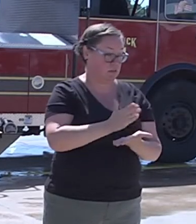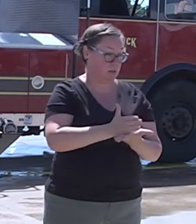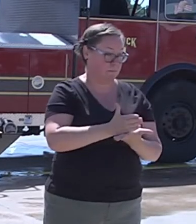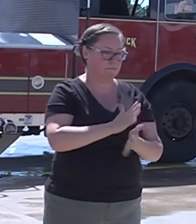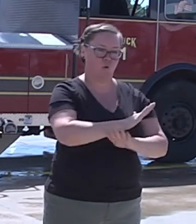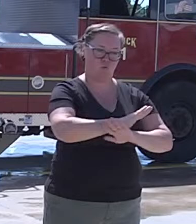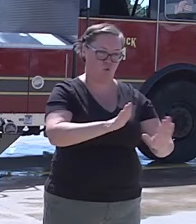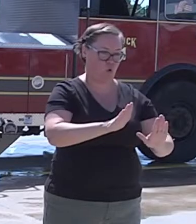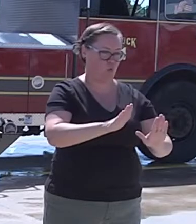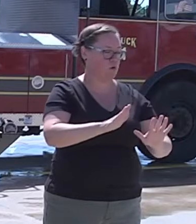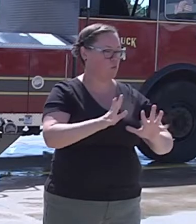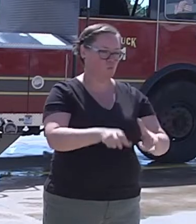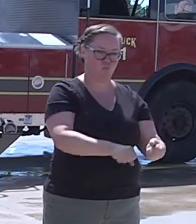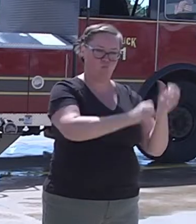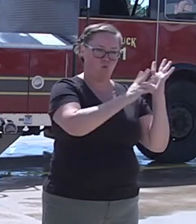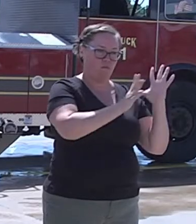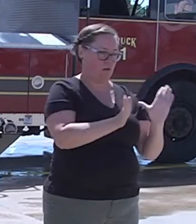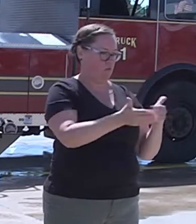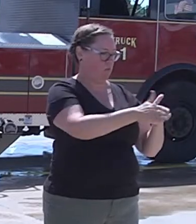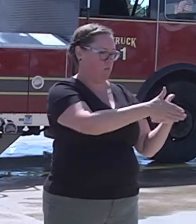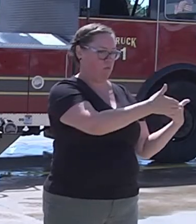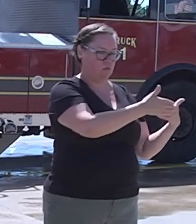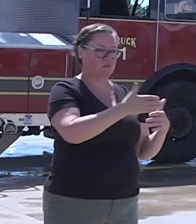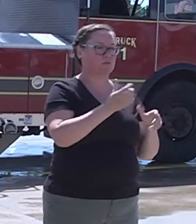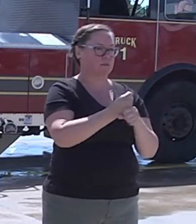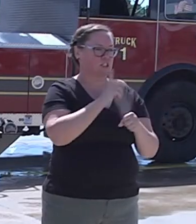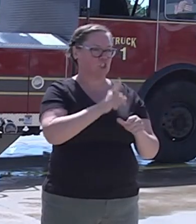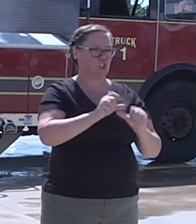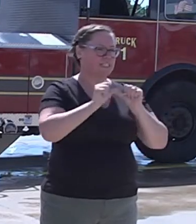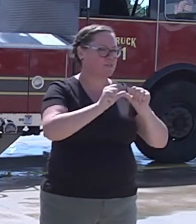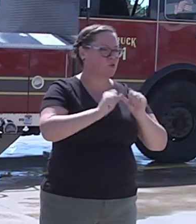removing those booths and I want you to keep moving and be safe this uh holiday if you have